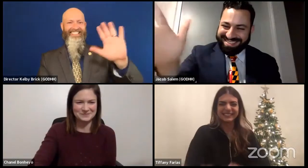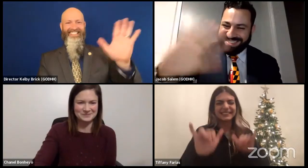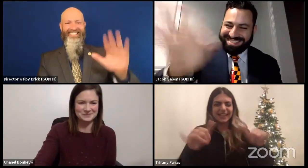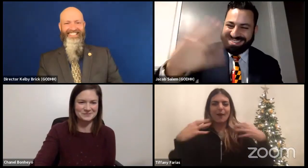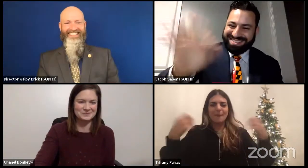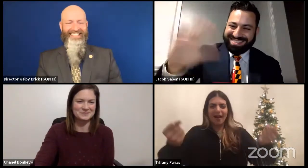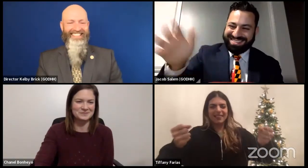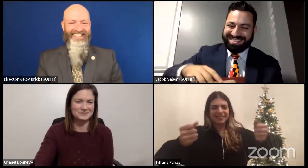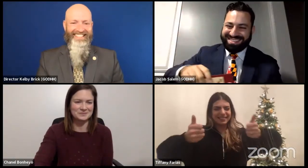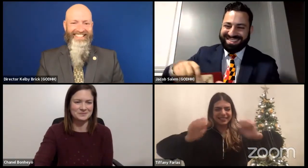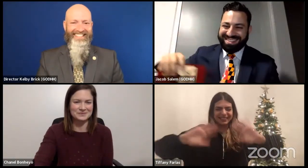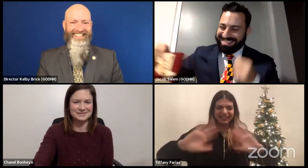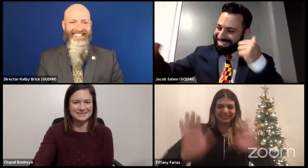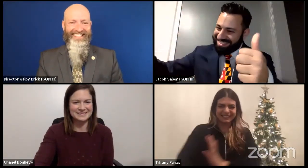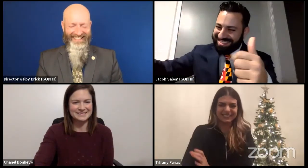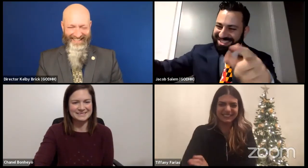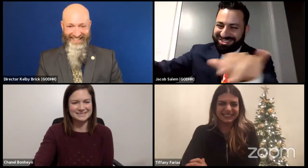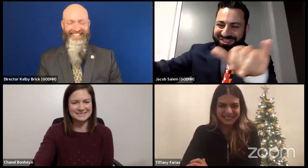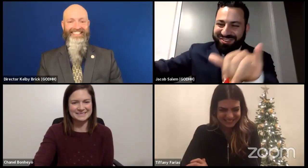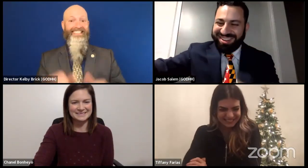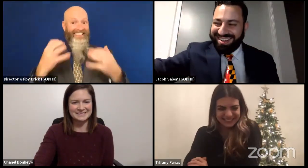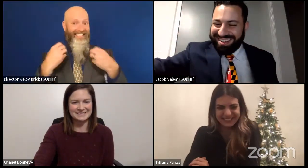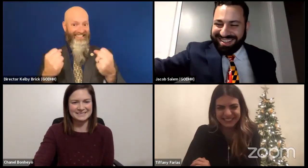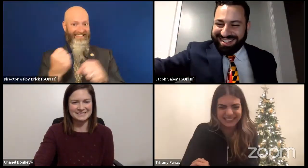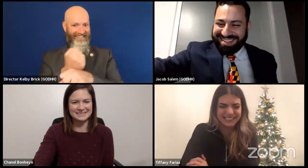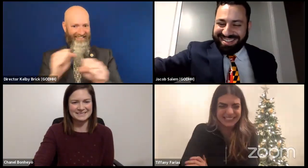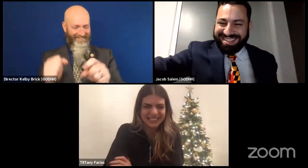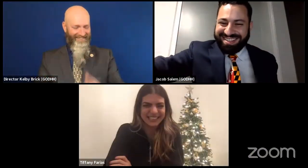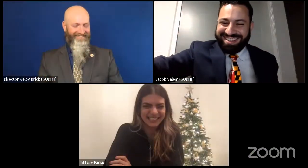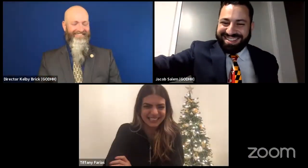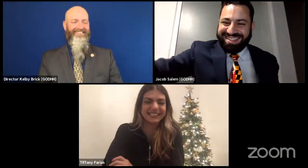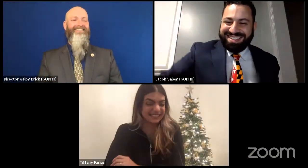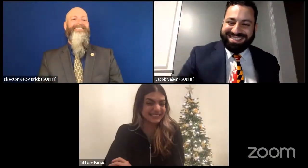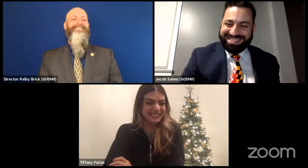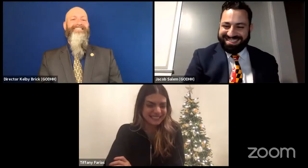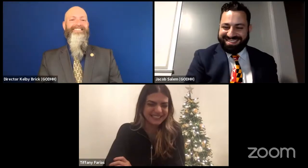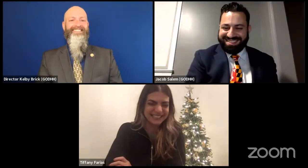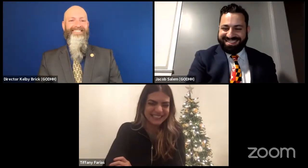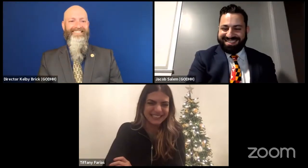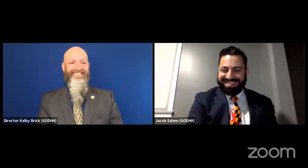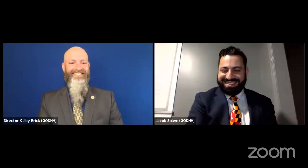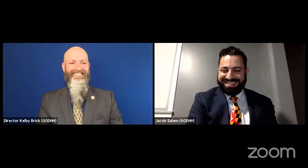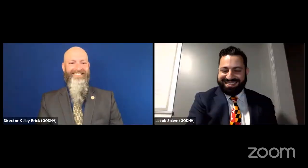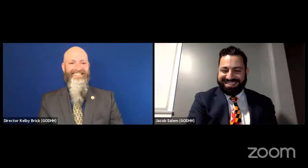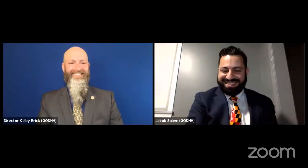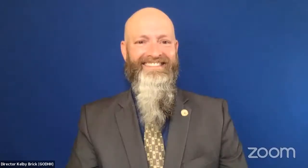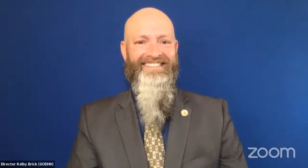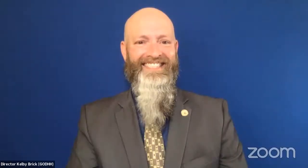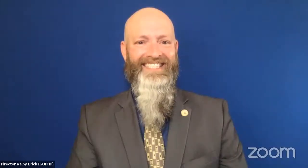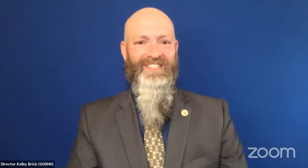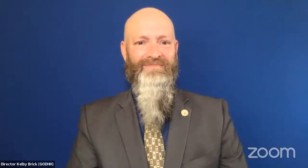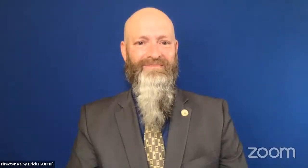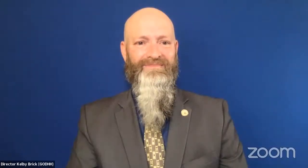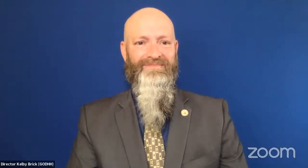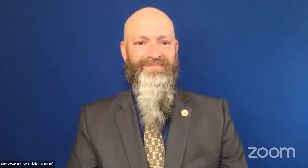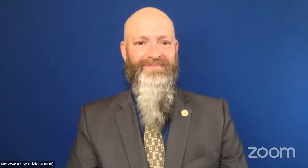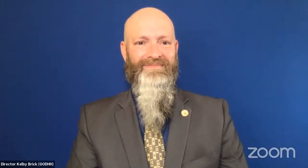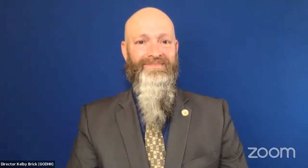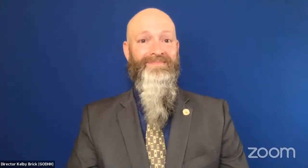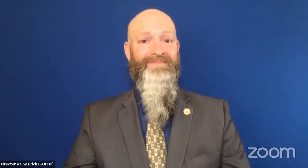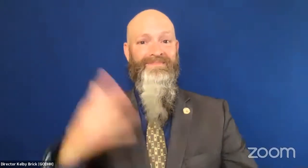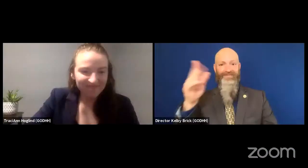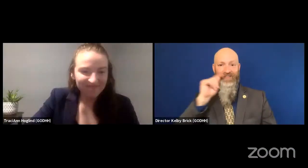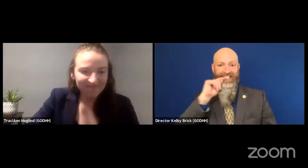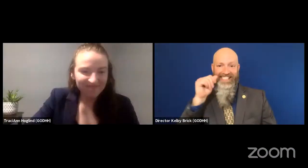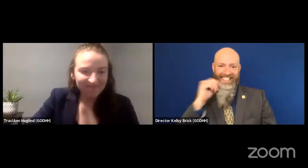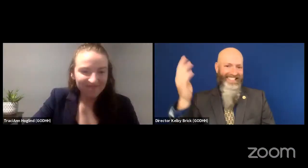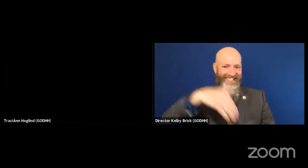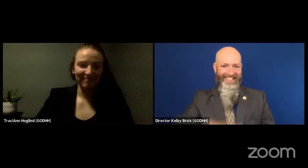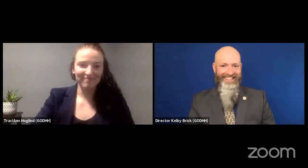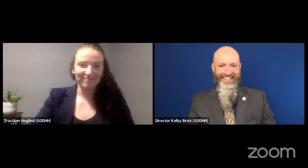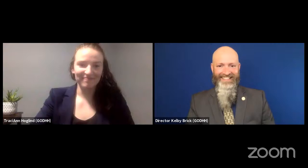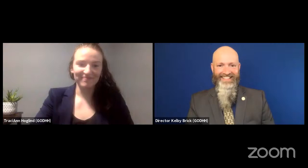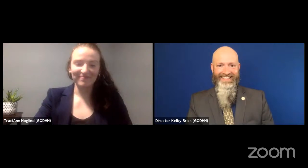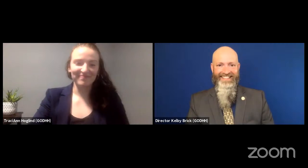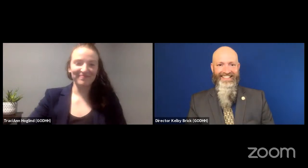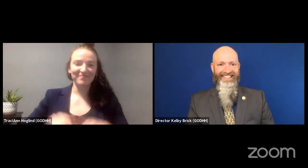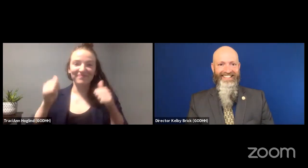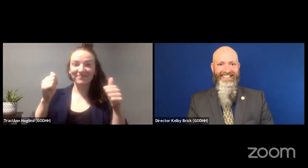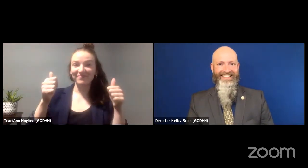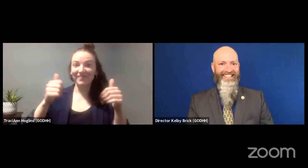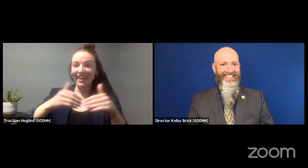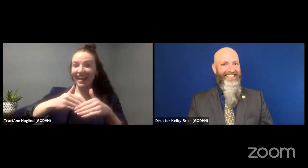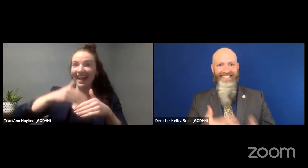much. Stay healthy. KELBY BRICK: TraciAnn come on back.